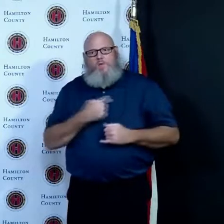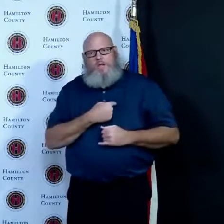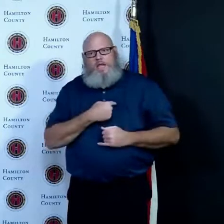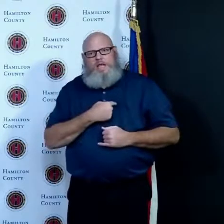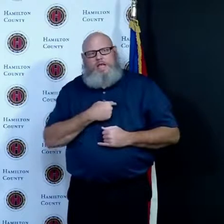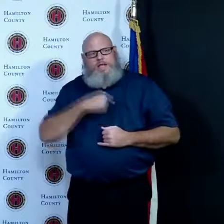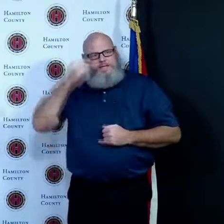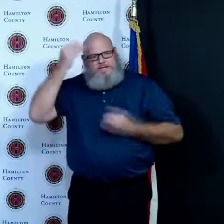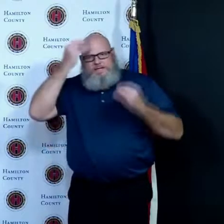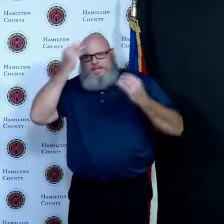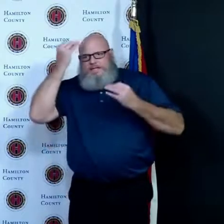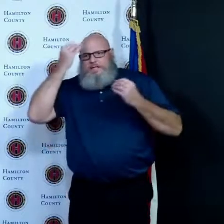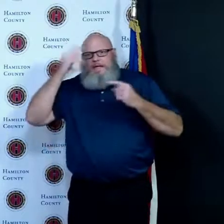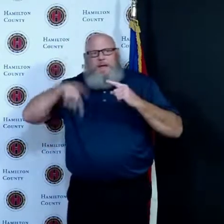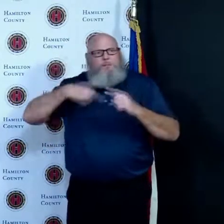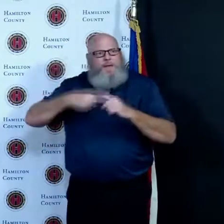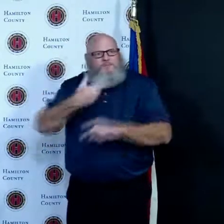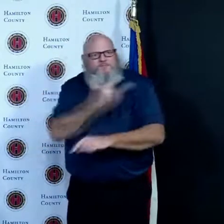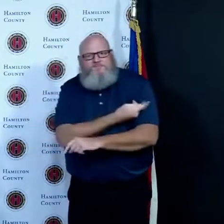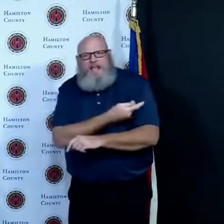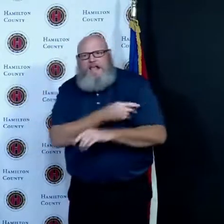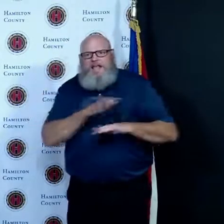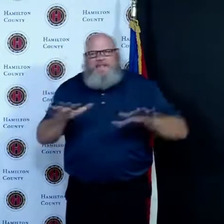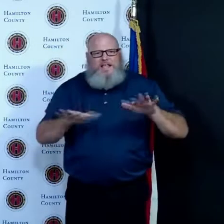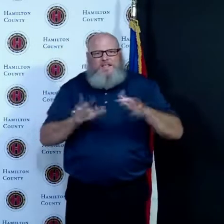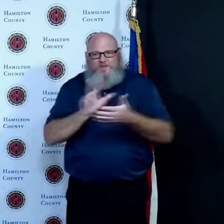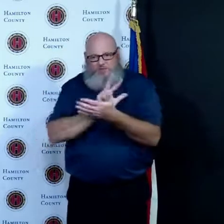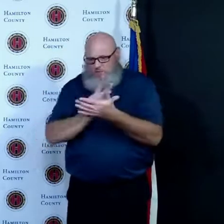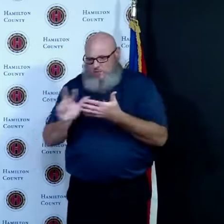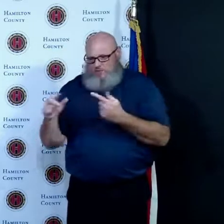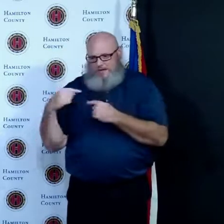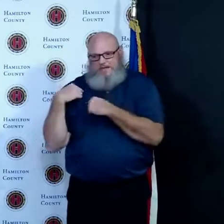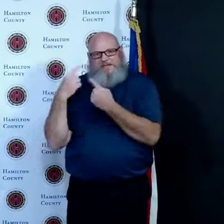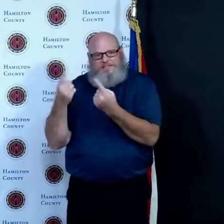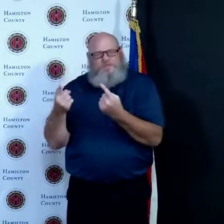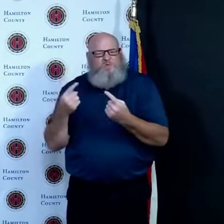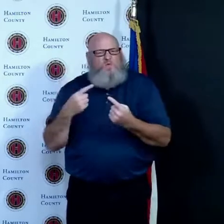and understanding that public health hospital systems and private pharmacies are doing the